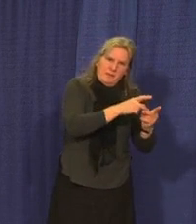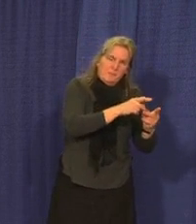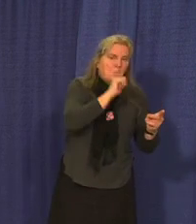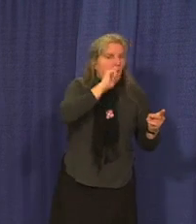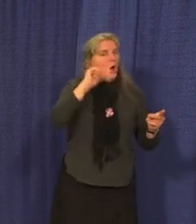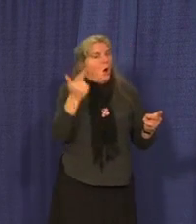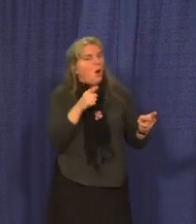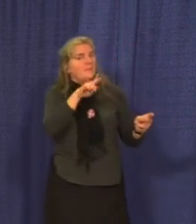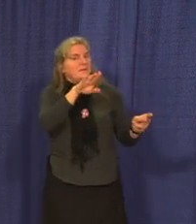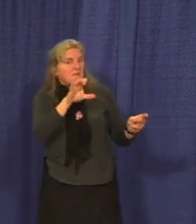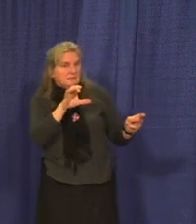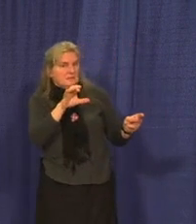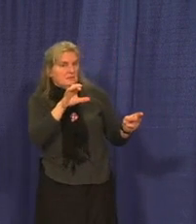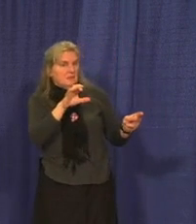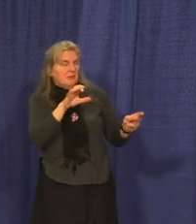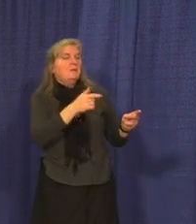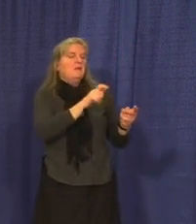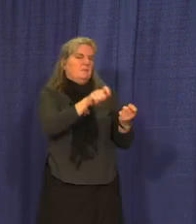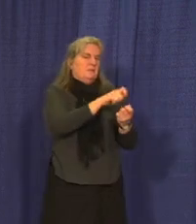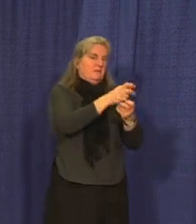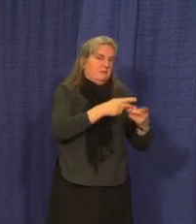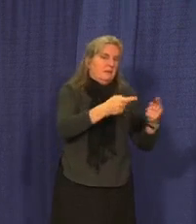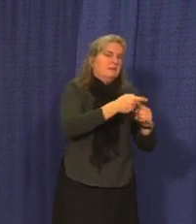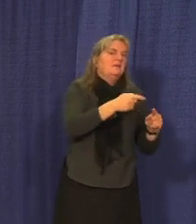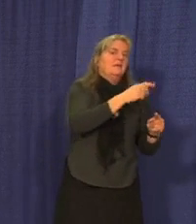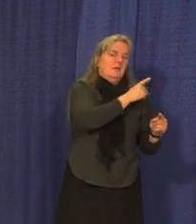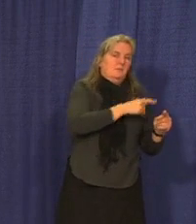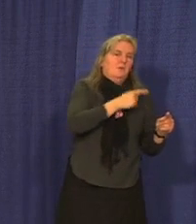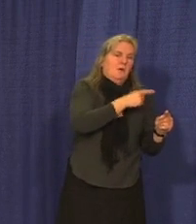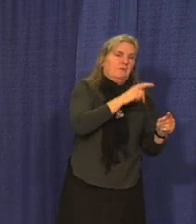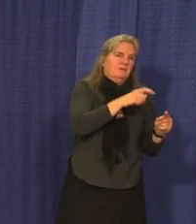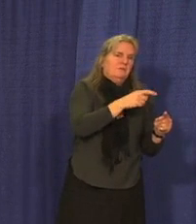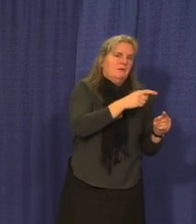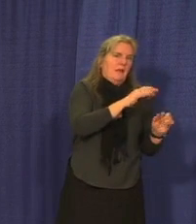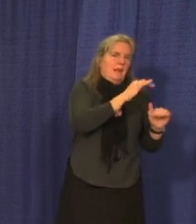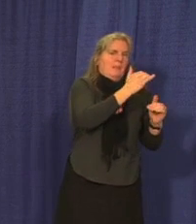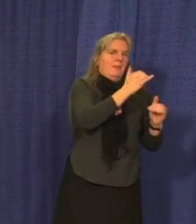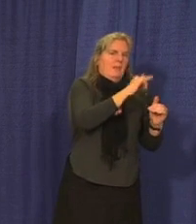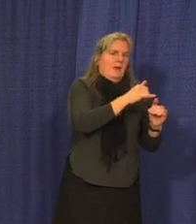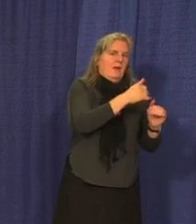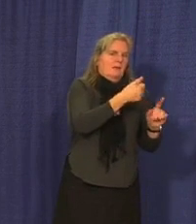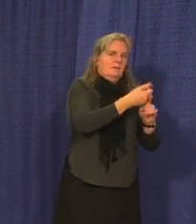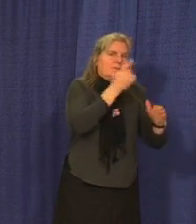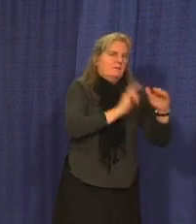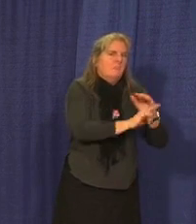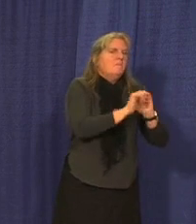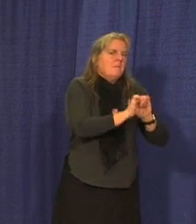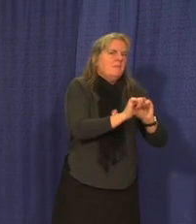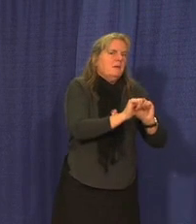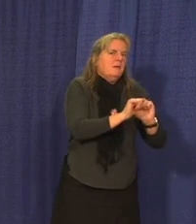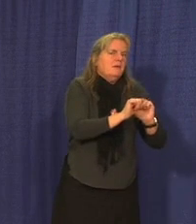isolation for people coming from those specific regions as opposed to a province by province consideration.